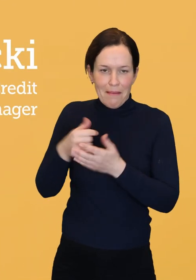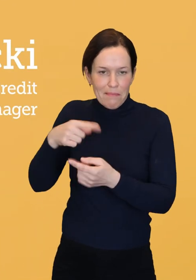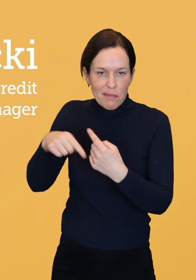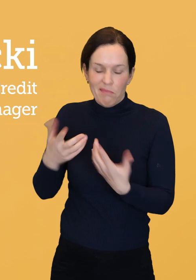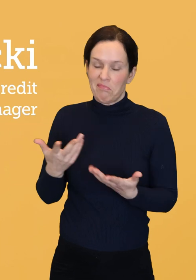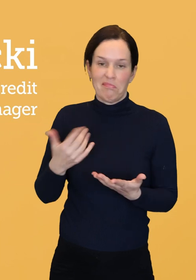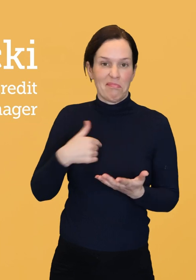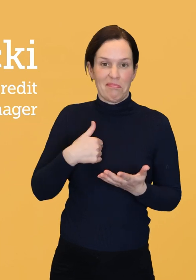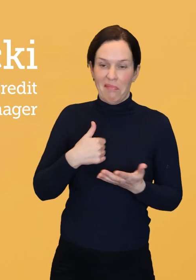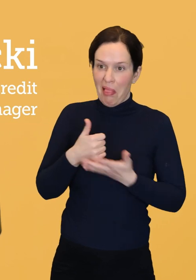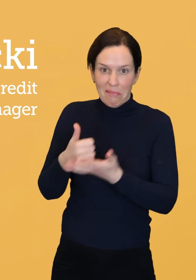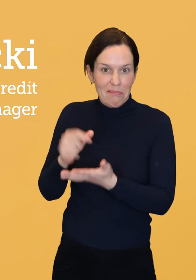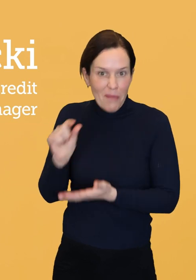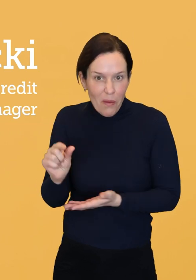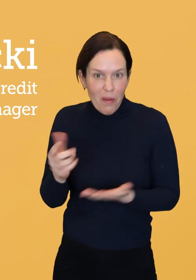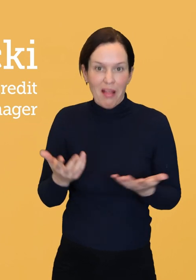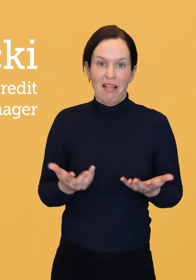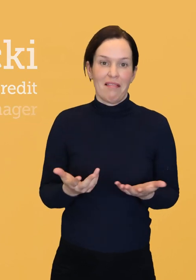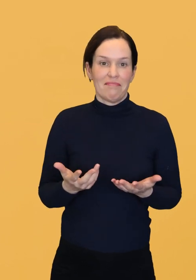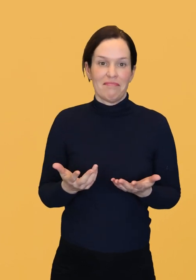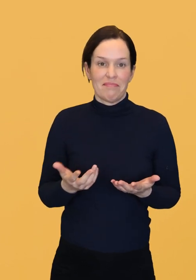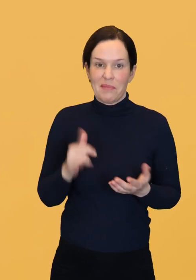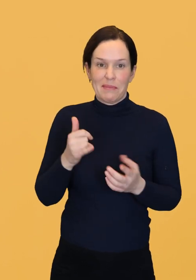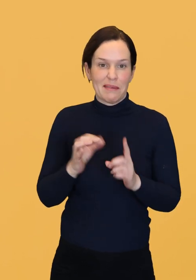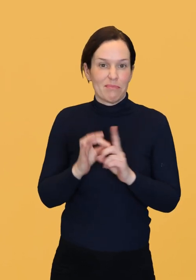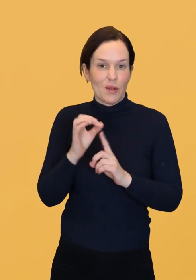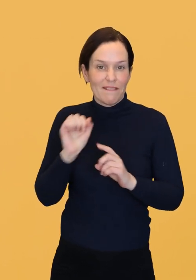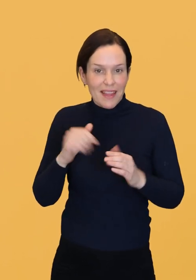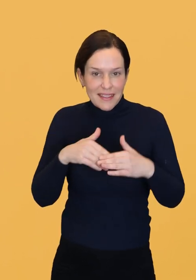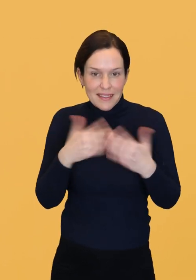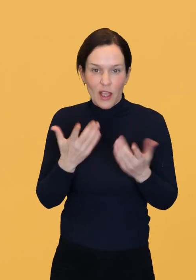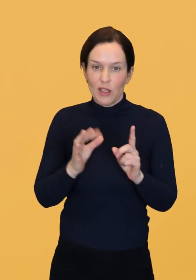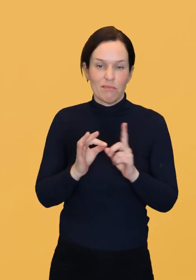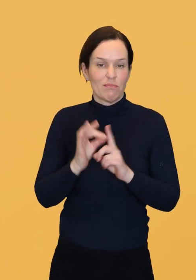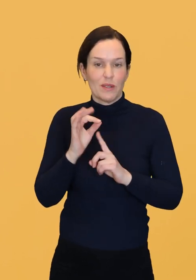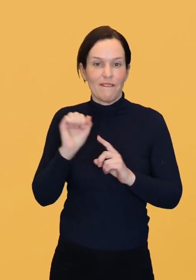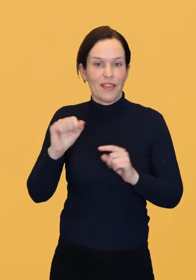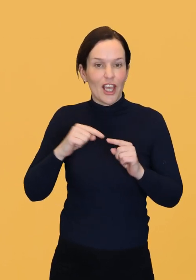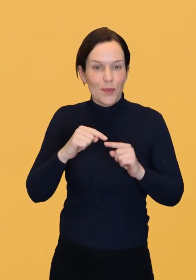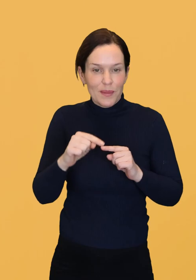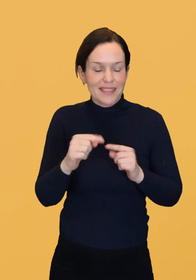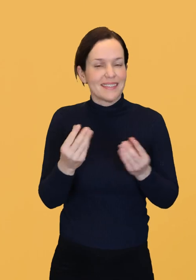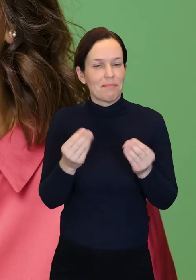and know that I've done a small thing to perhaps improve their day or improve their week, or something like that.